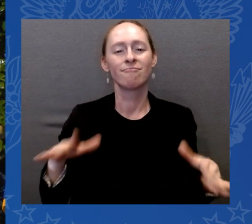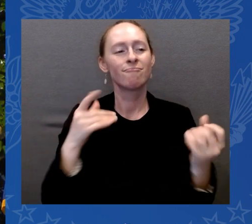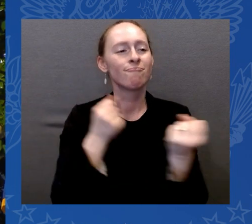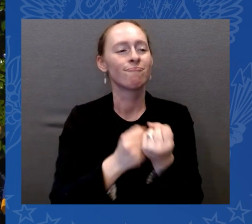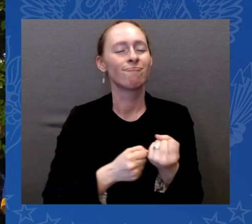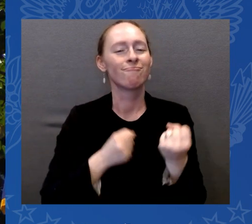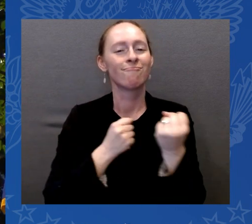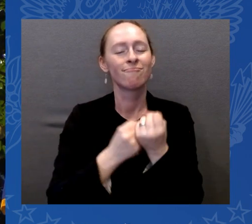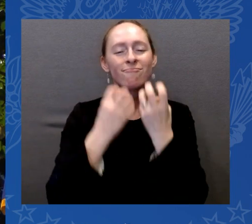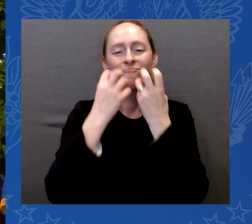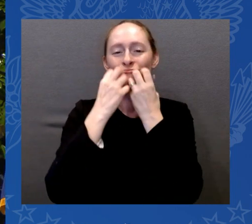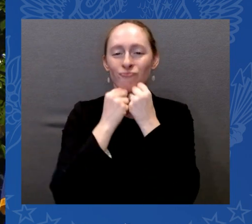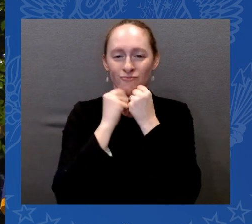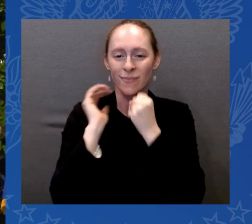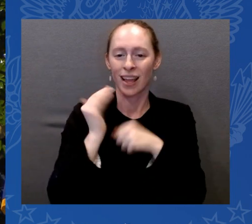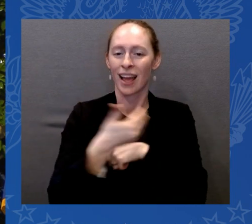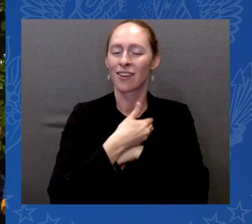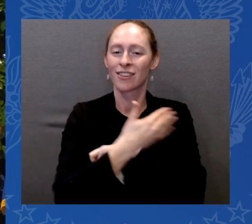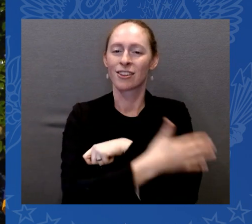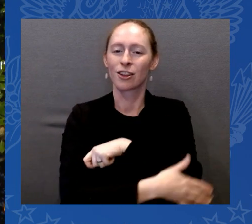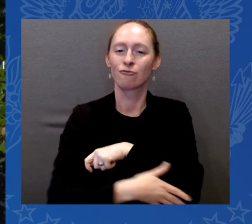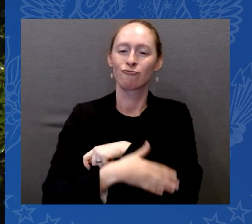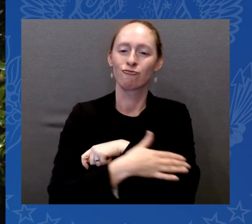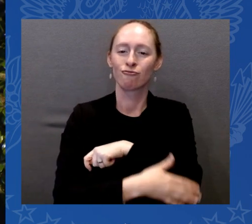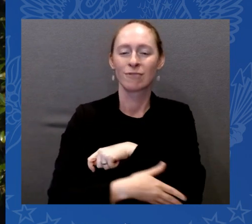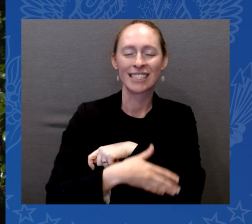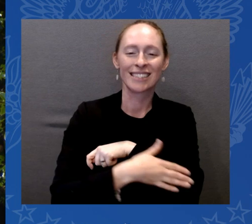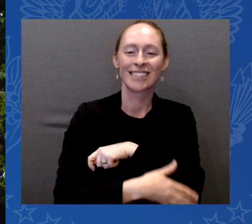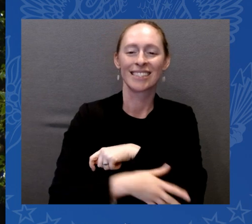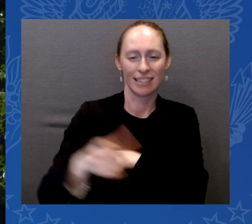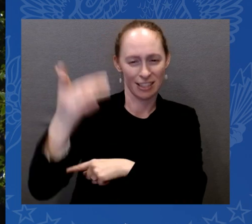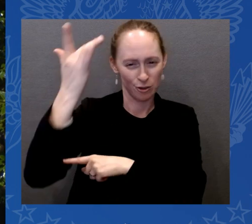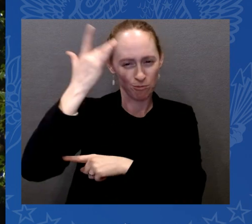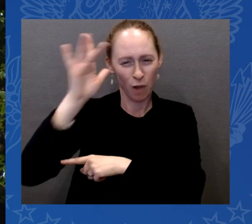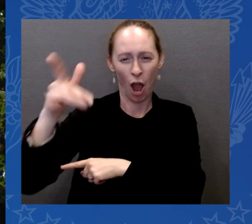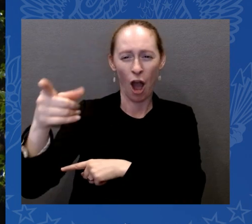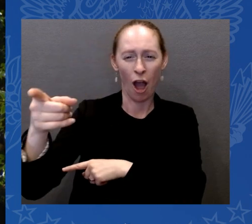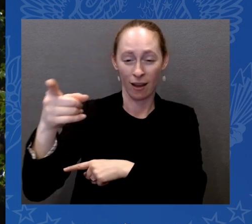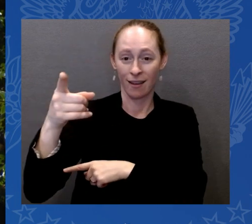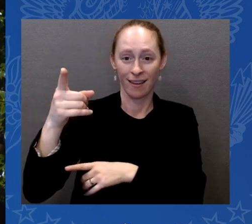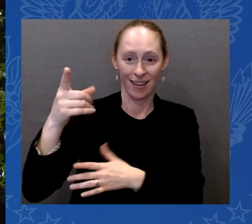But, James, thank you, thank you, thank you. And we're joined by many champions for the American people.